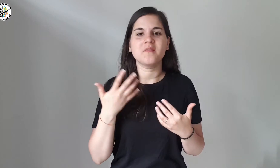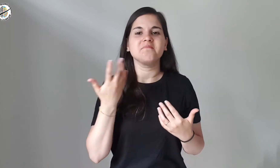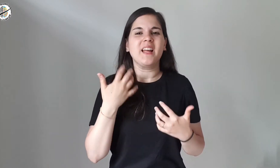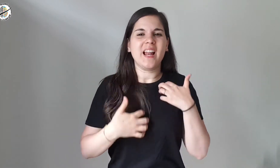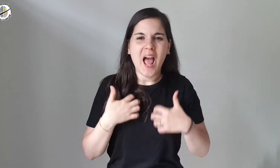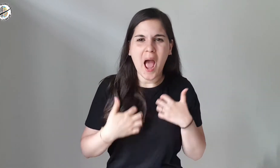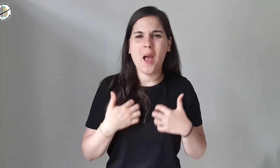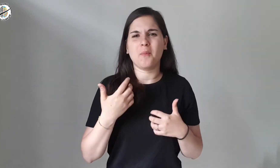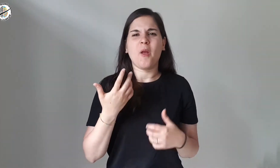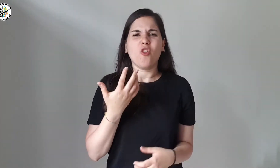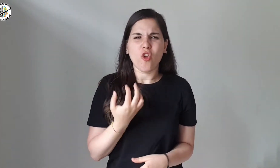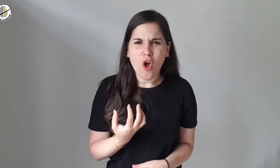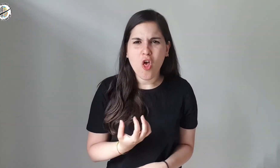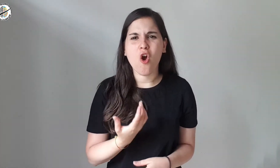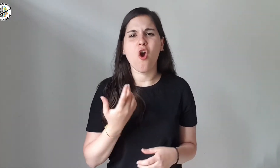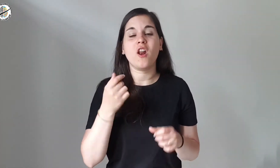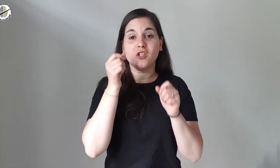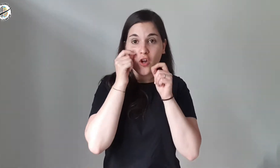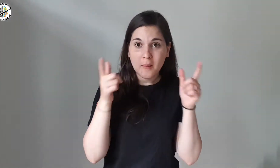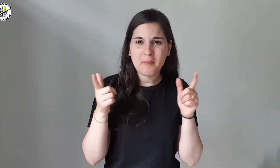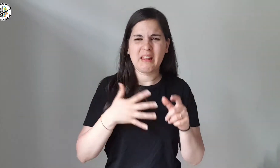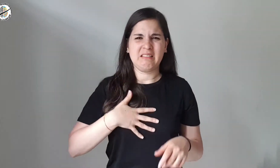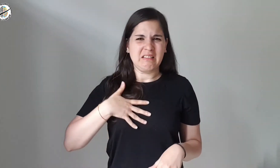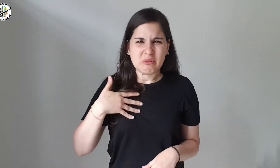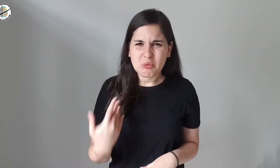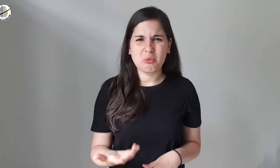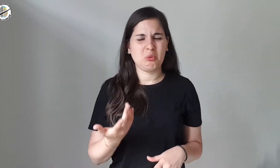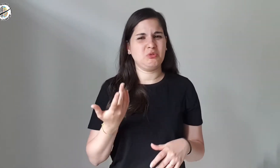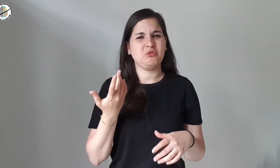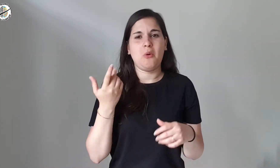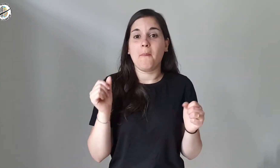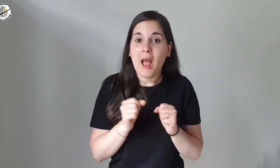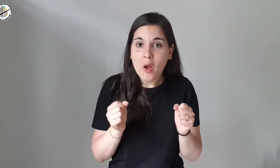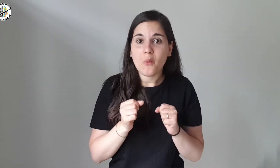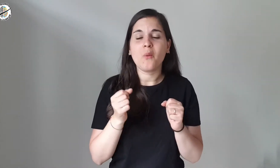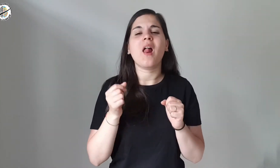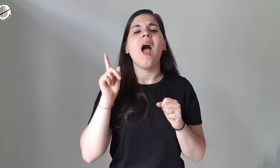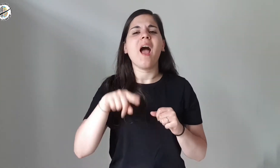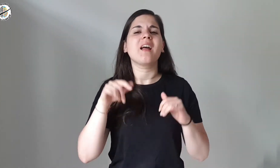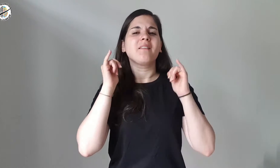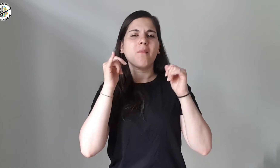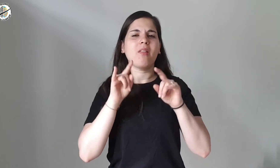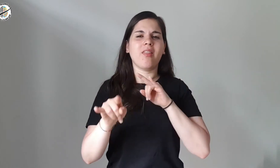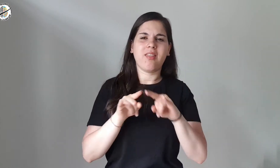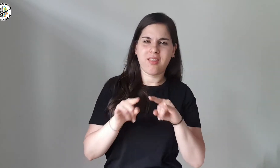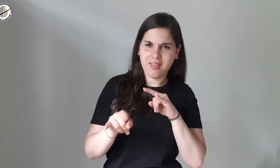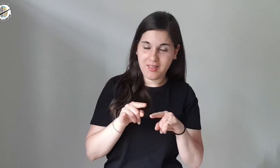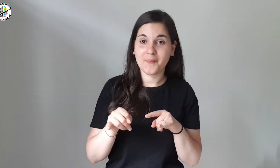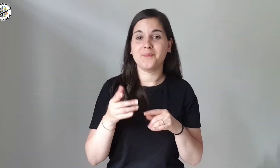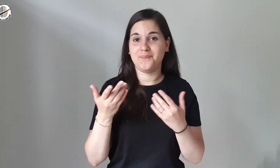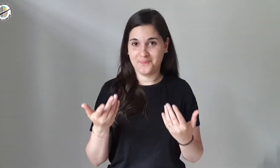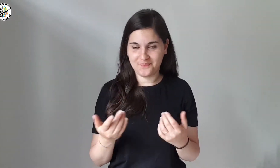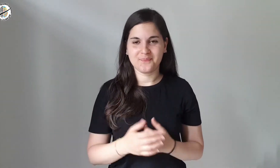such as anger, pain, surprise, disgust, fear and even fun and irony.